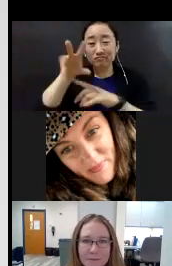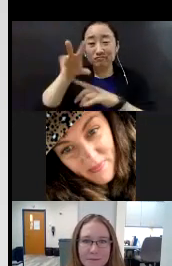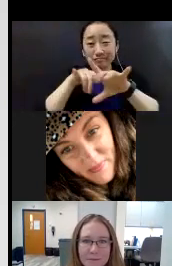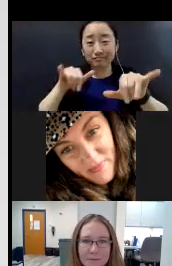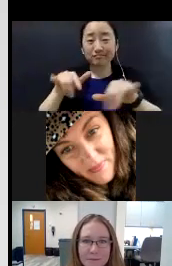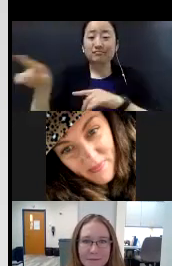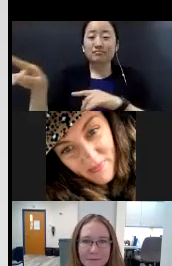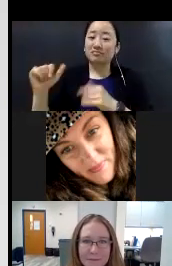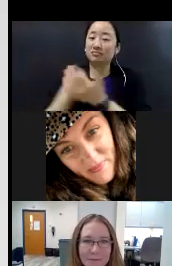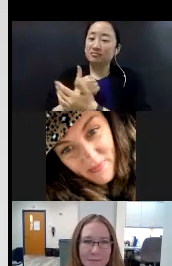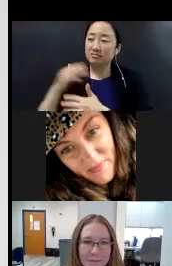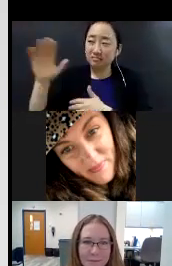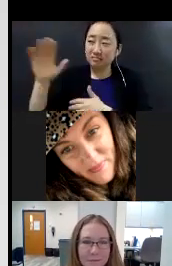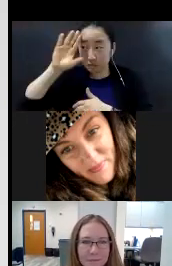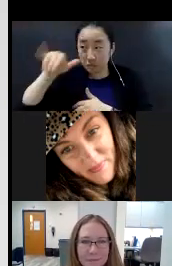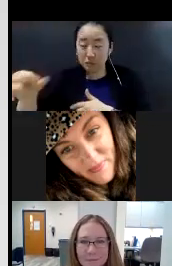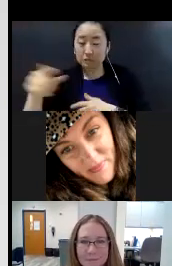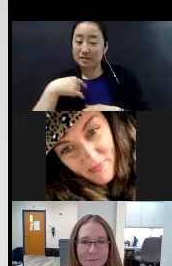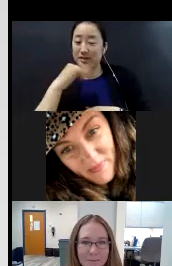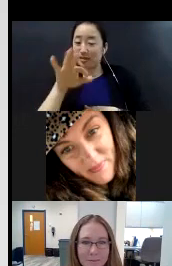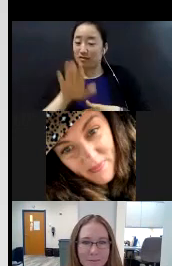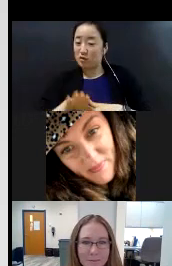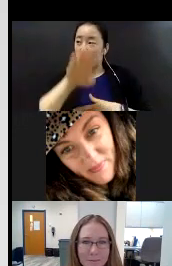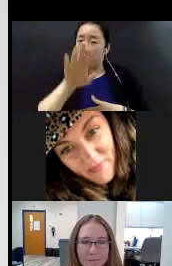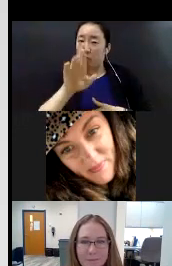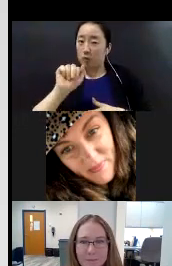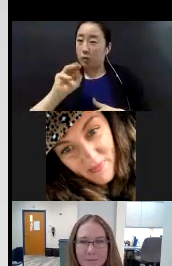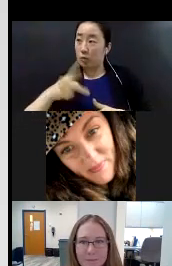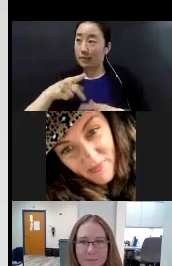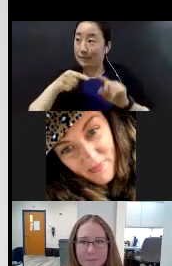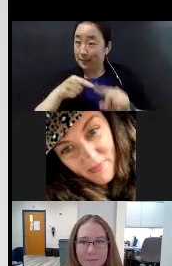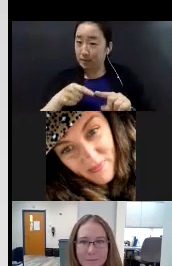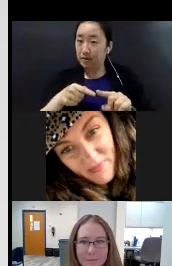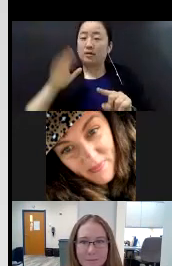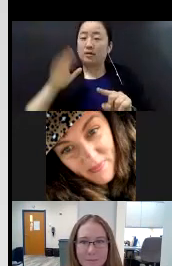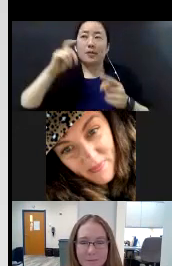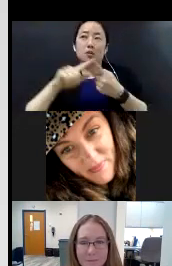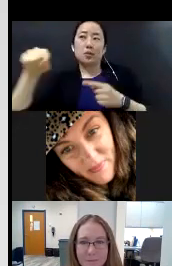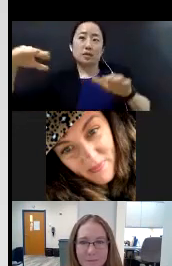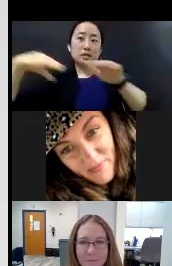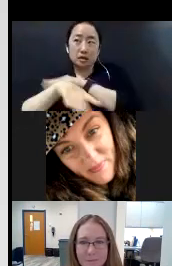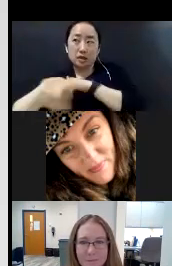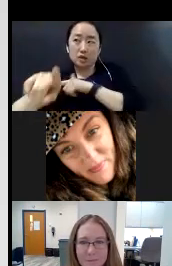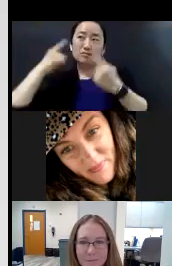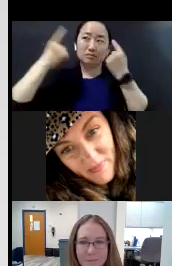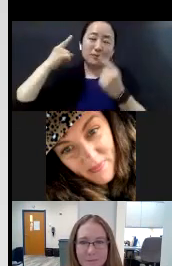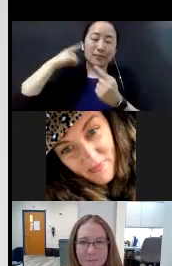ABOUT A RAMP, HERE IS WHAT YOU NEED TO CONSIDER ABOUT THIS VERSUS THIS AND THAT CONSIDERATION PIECE